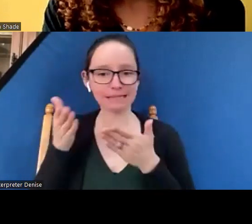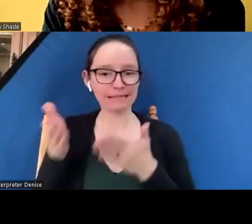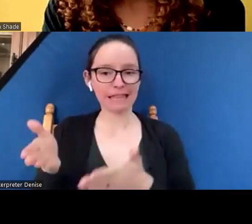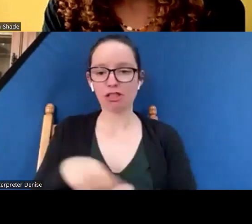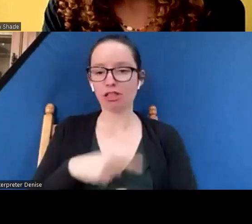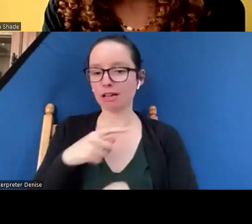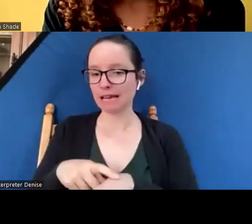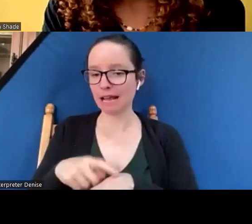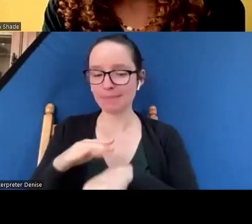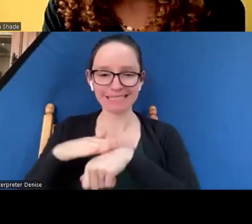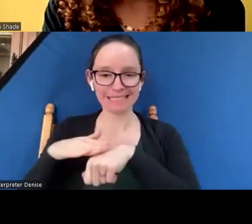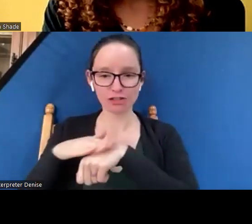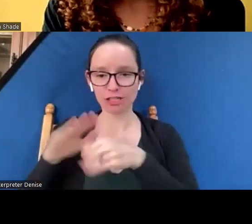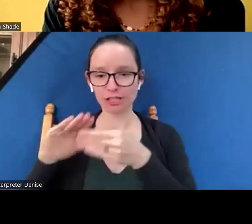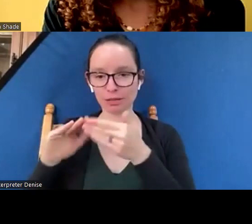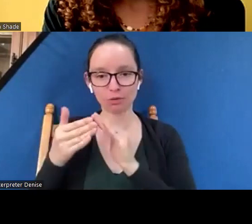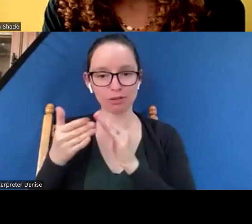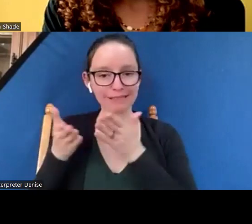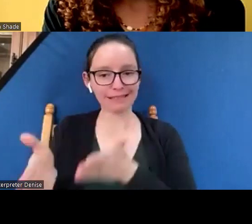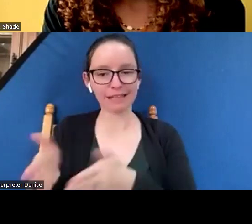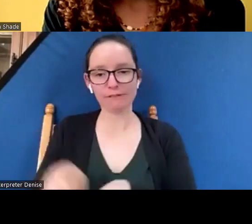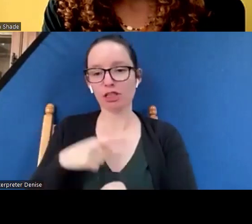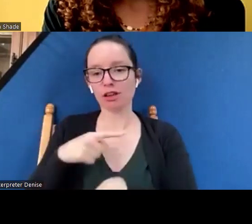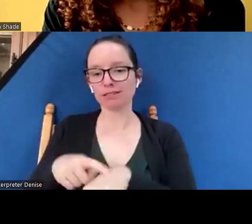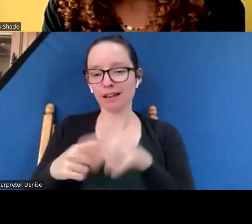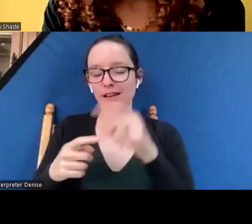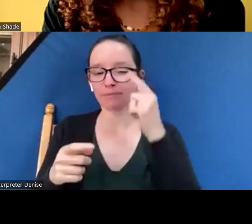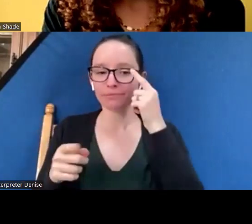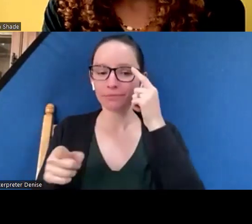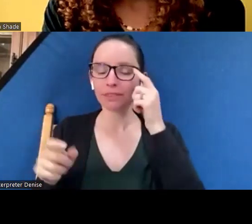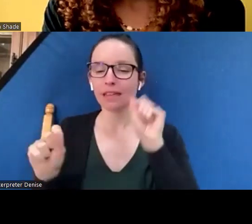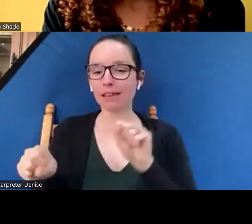offer that sort of that perspective and that cohesion